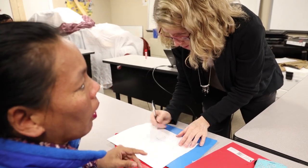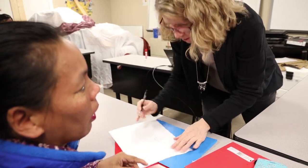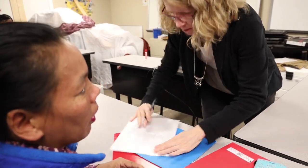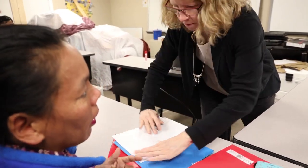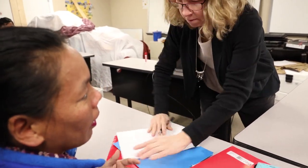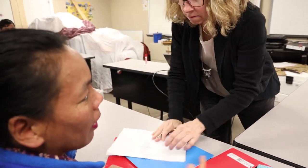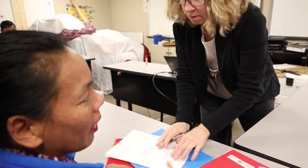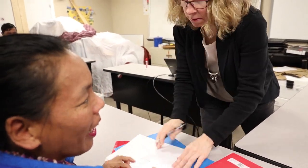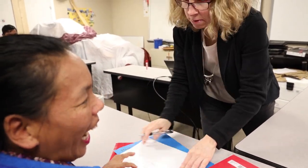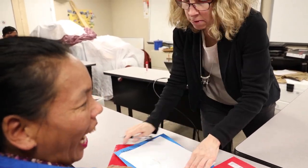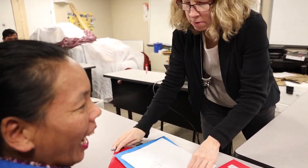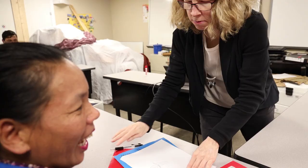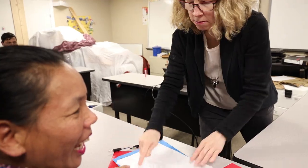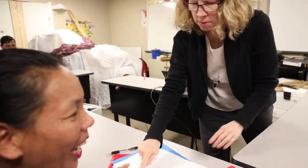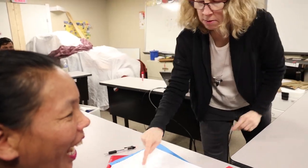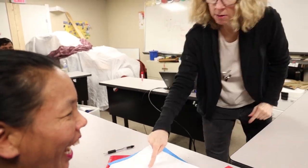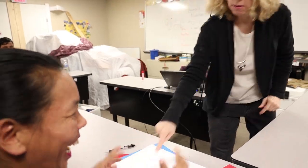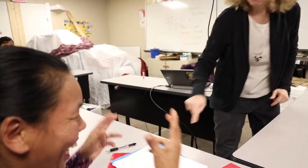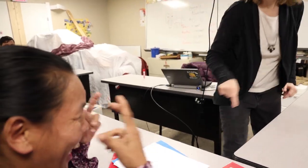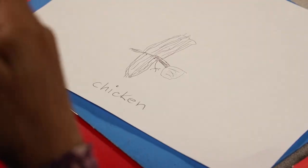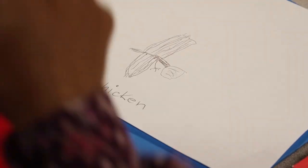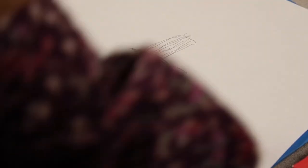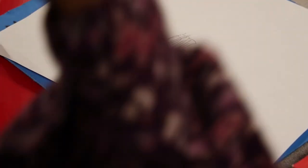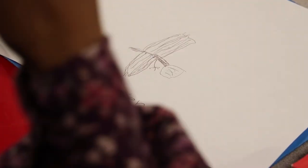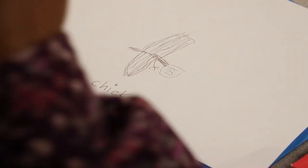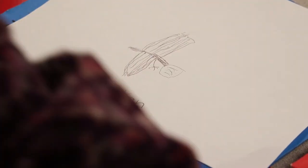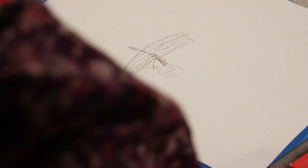(Rob) The refugees had to just follow what others did.